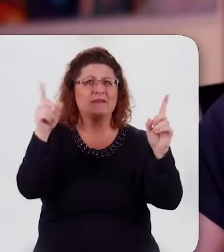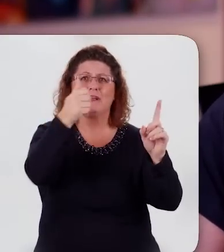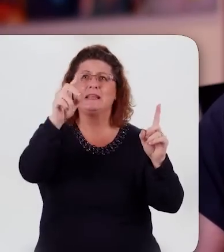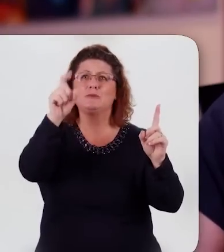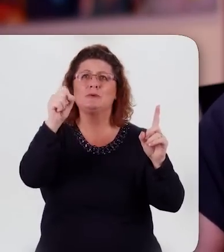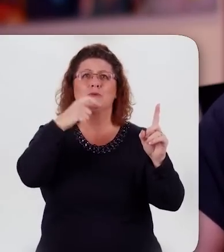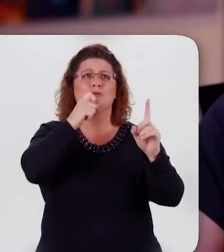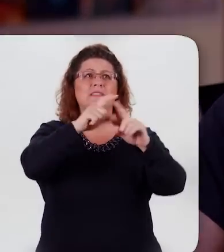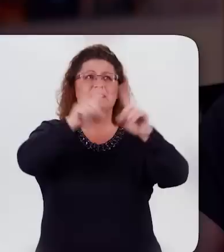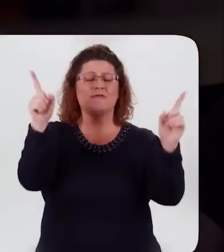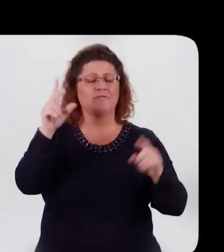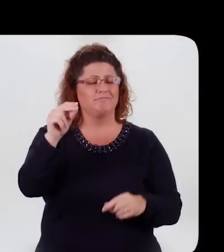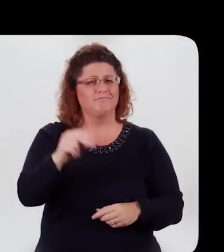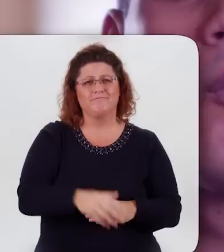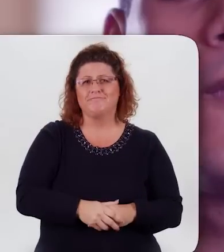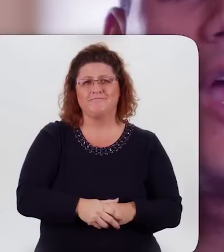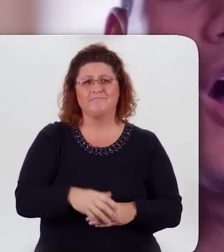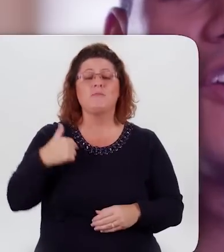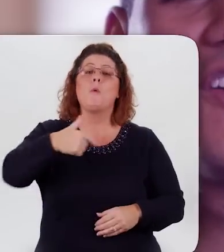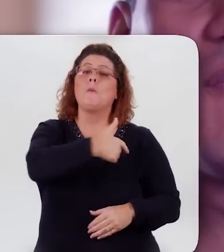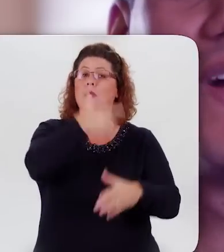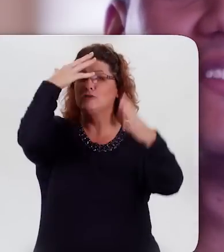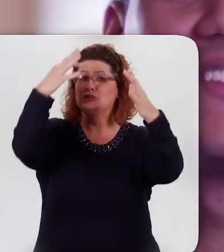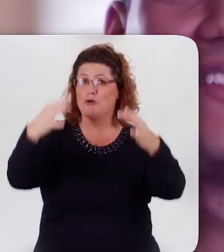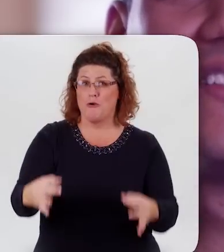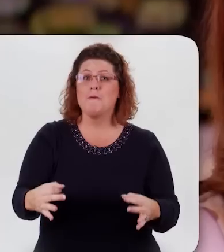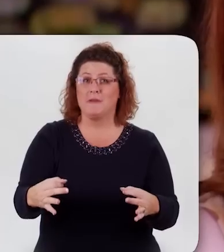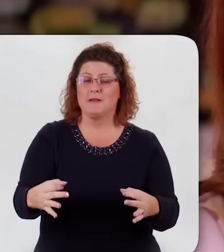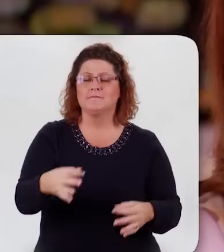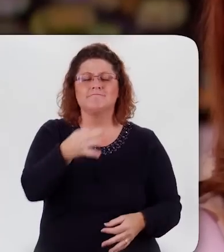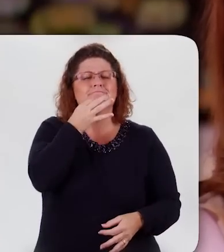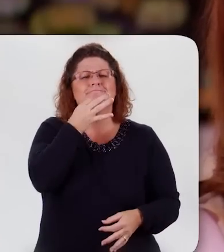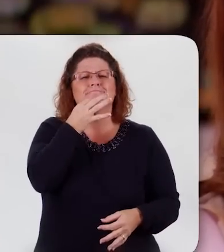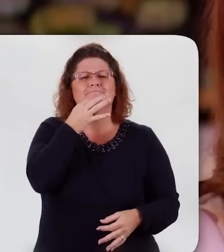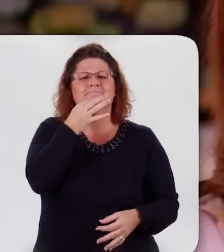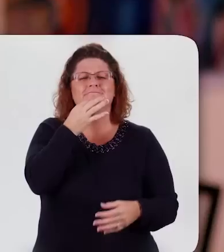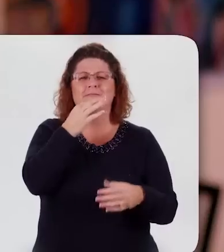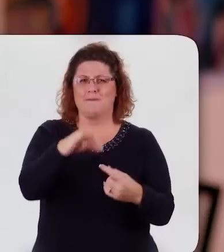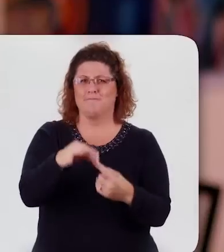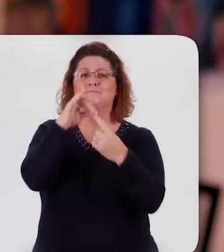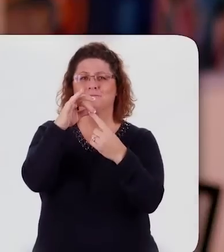because we're not. We are determined. We are talented. We are unique.